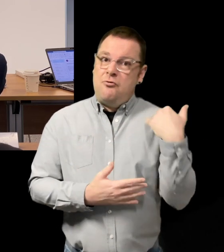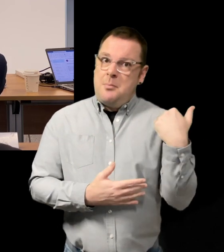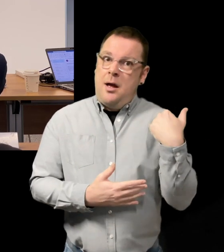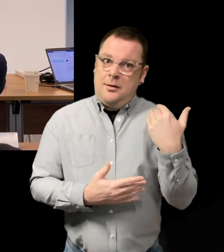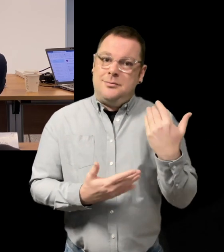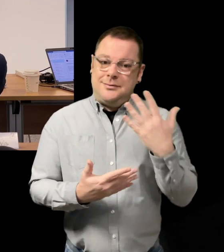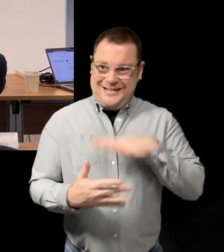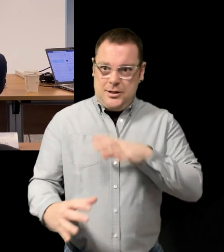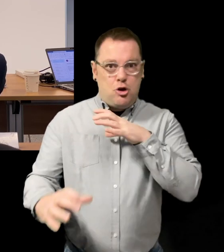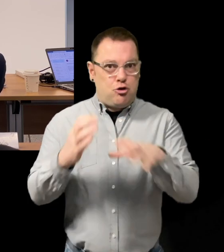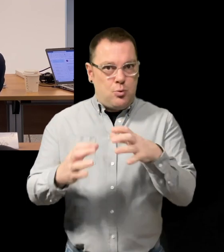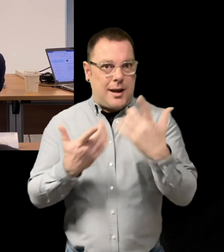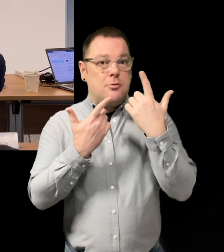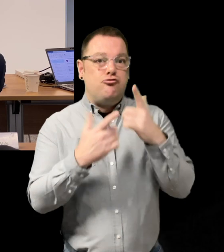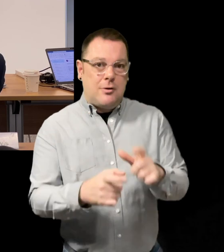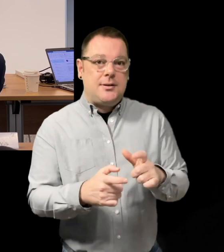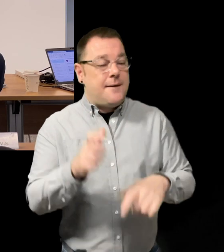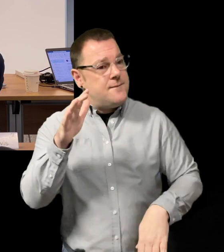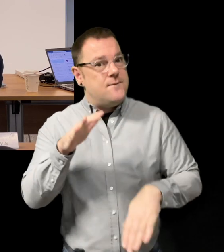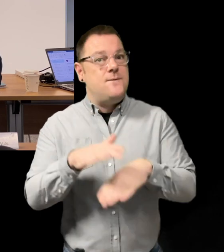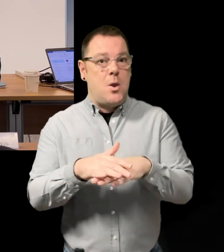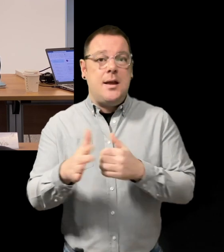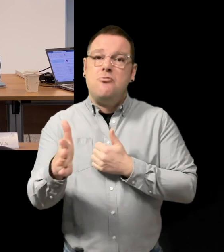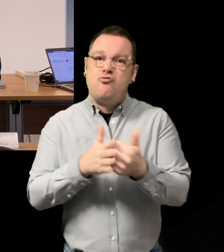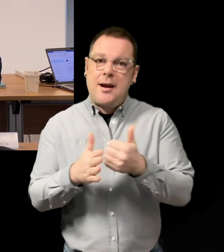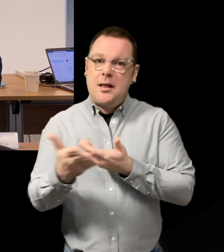of our need to communicate with our residents fully and regularly.